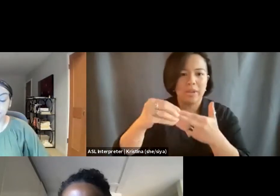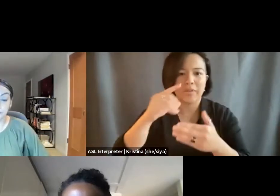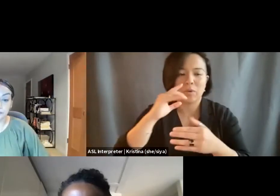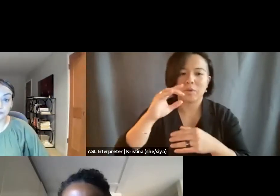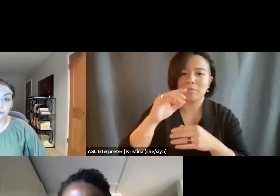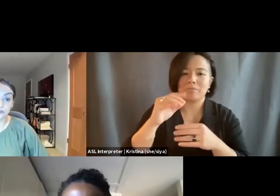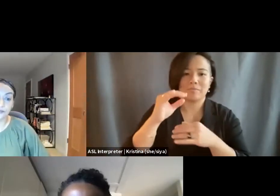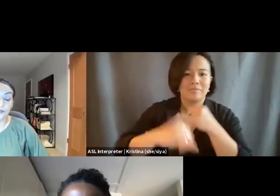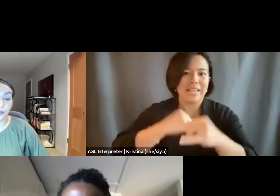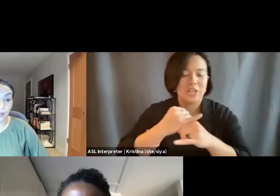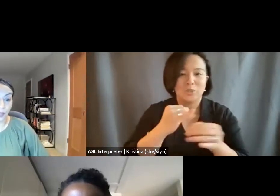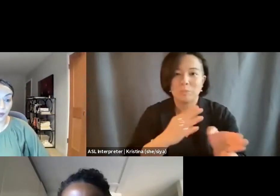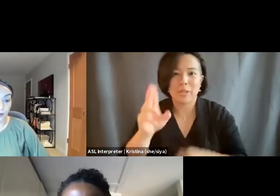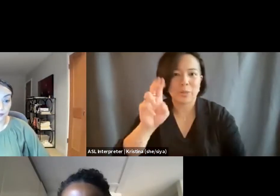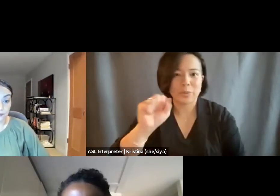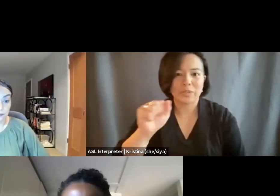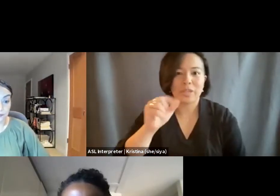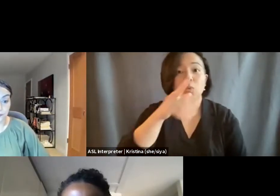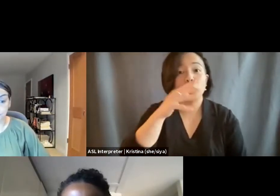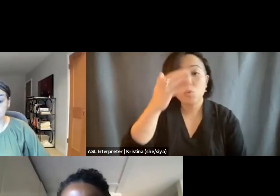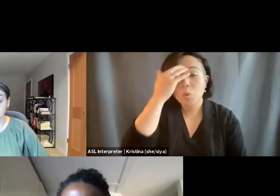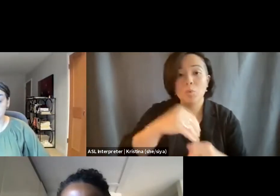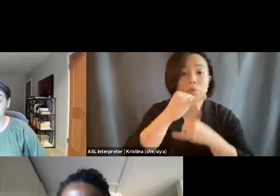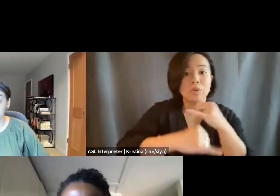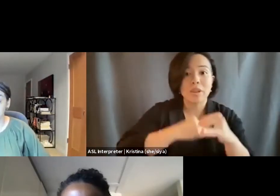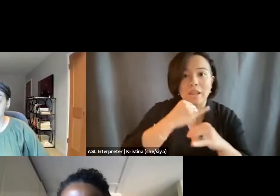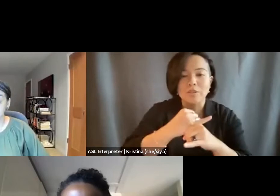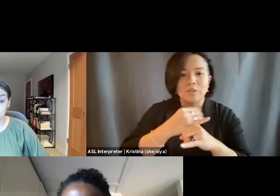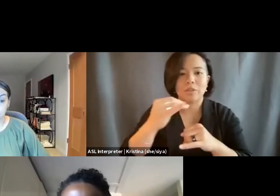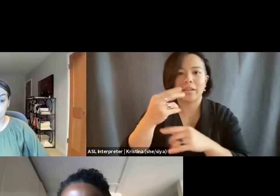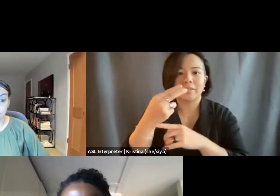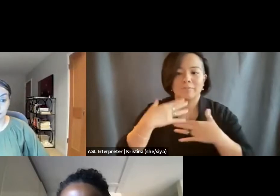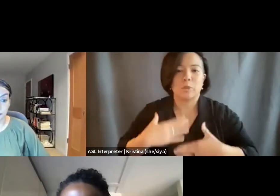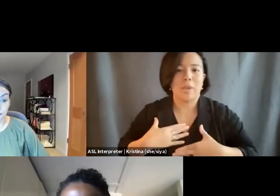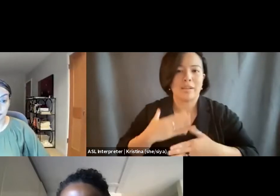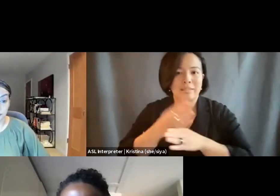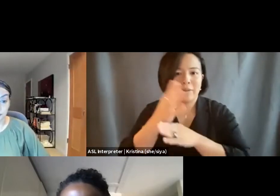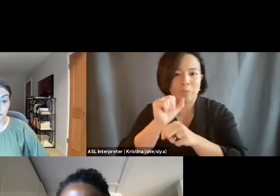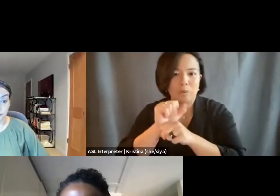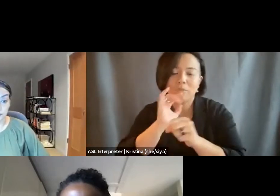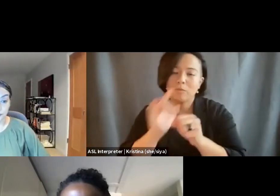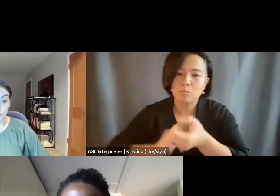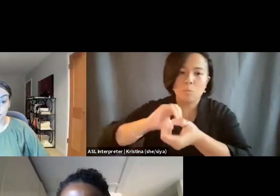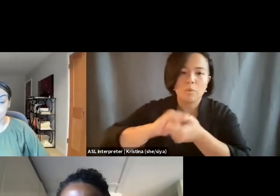that partners to support adolescent girls and children worldwide and to overcome oppression and